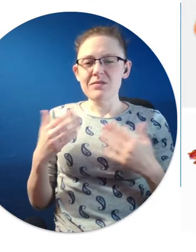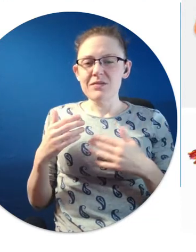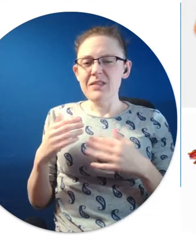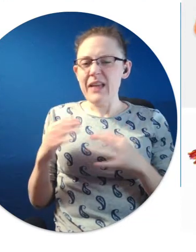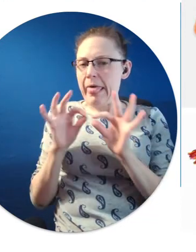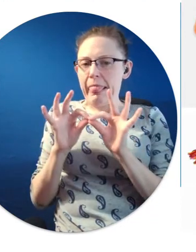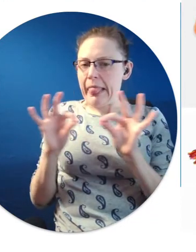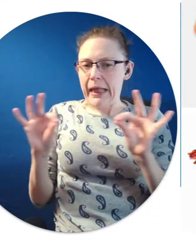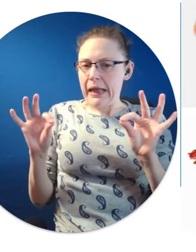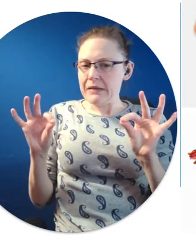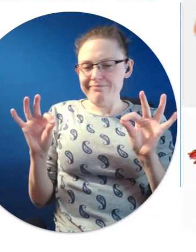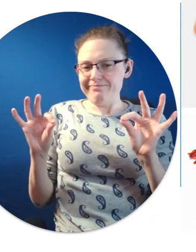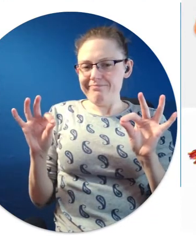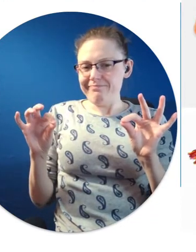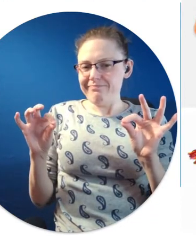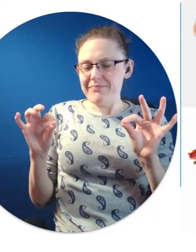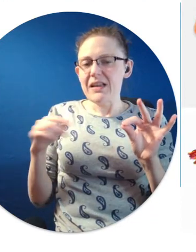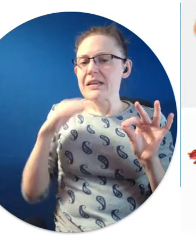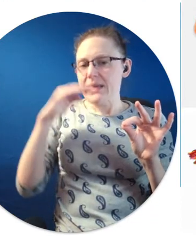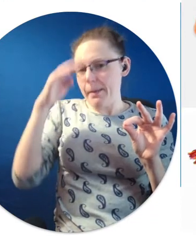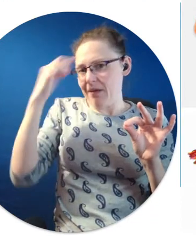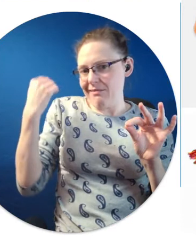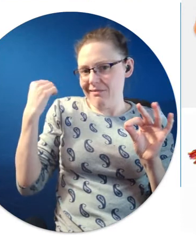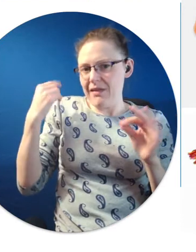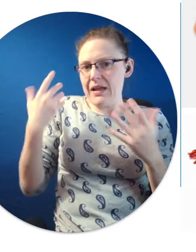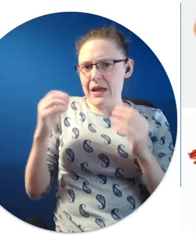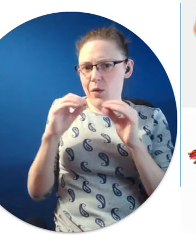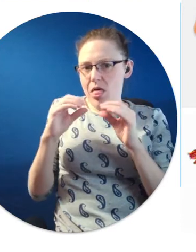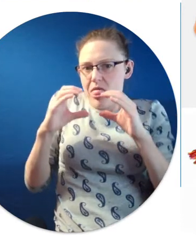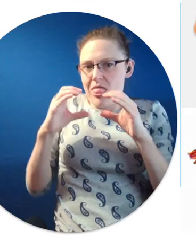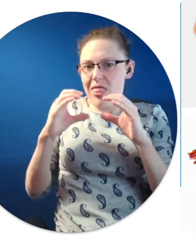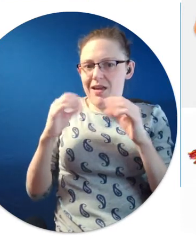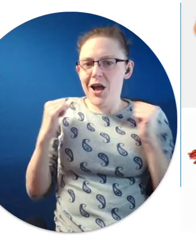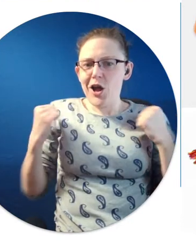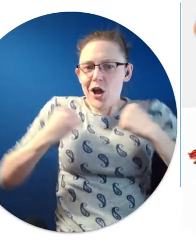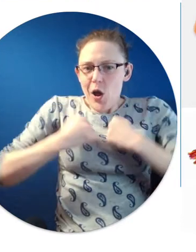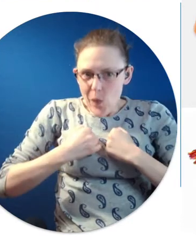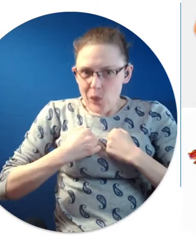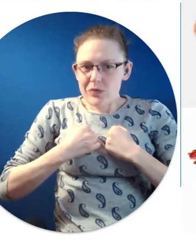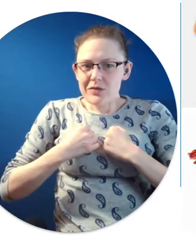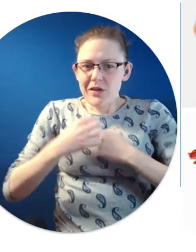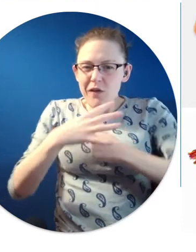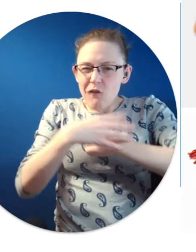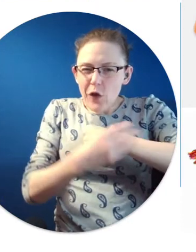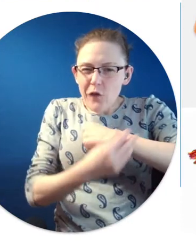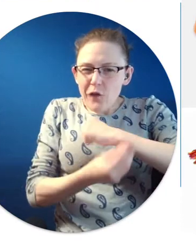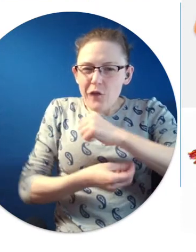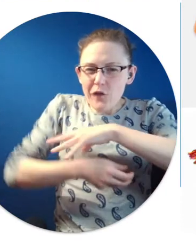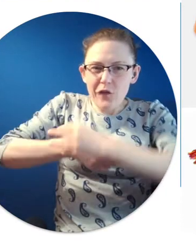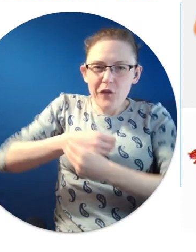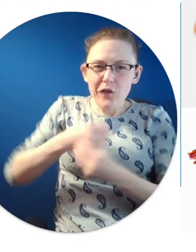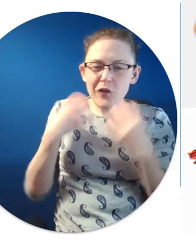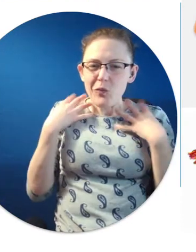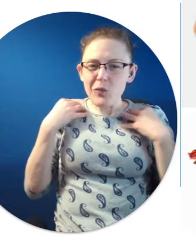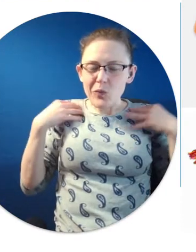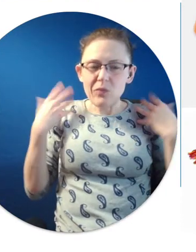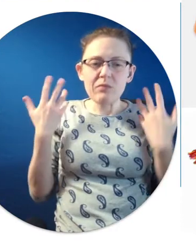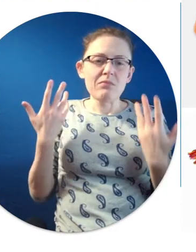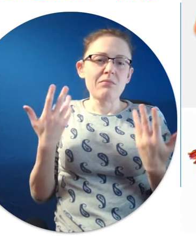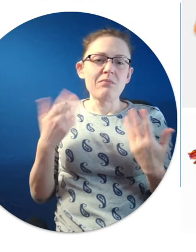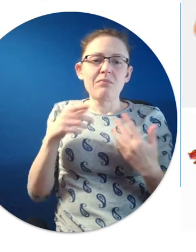No thin as you would in summer, thicker cloths like this coat with fur trim.